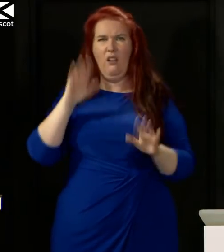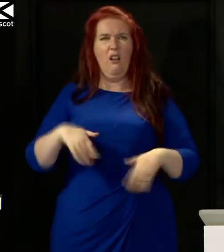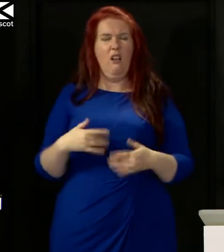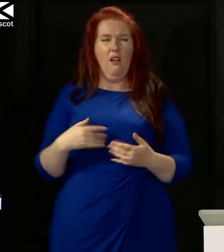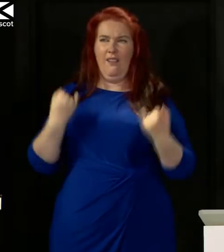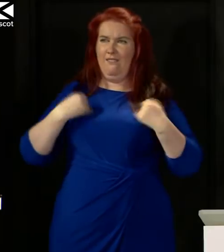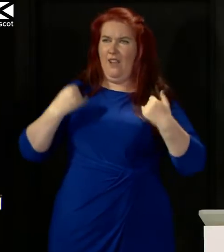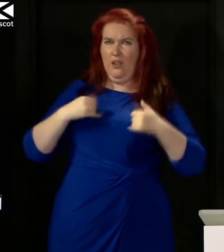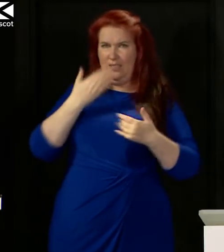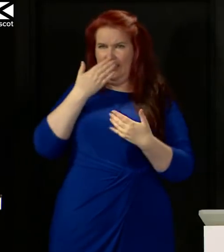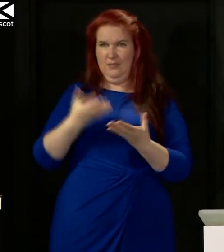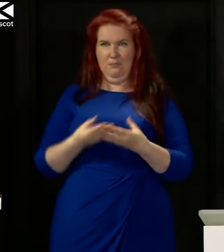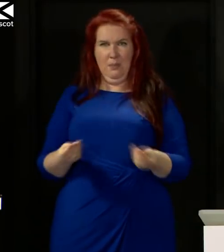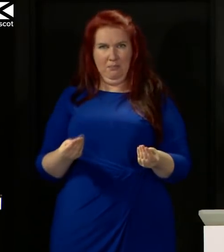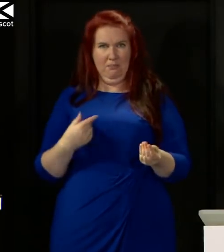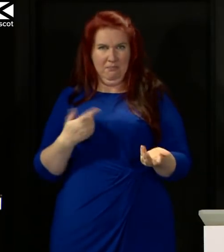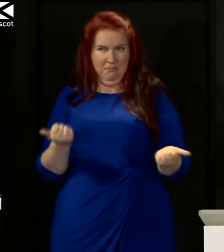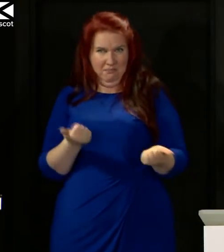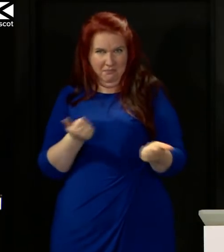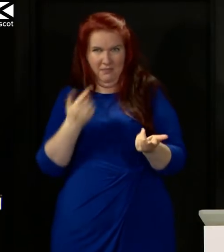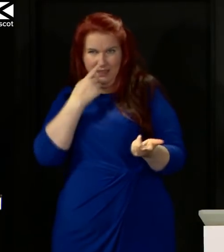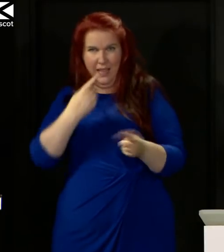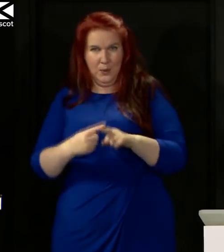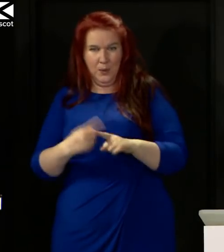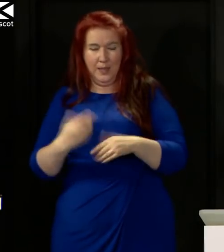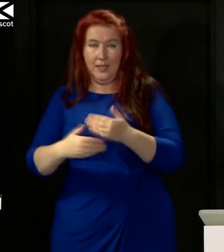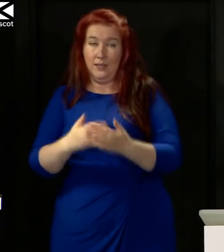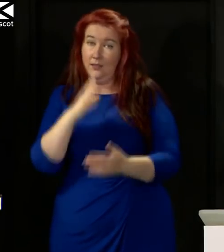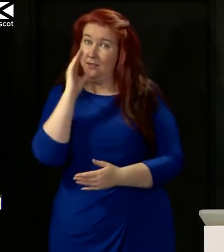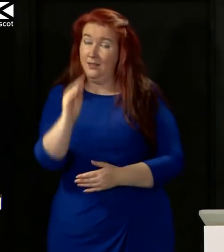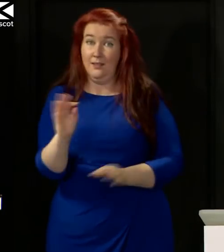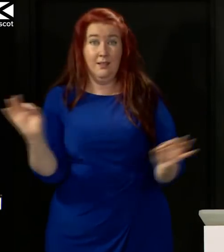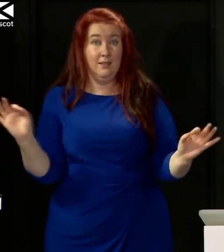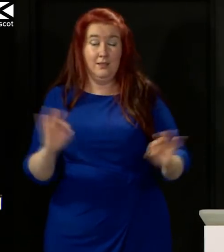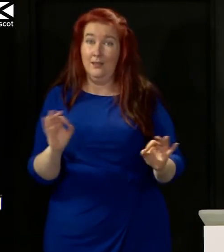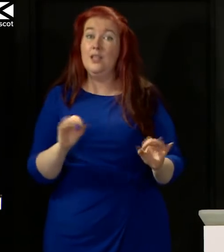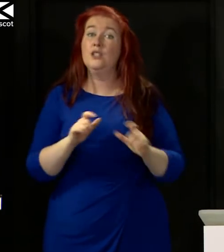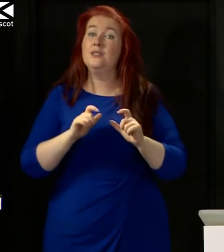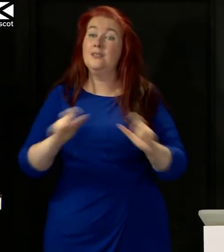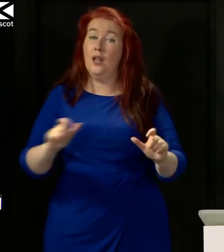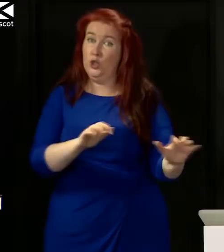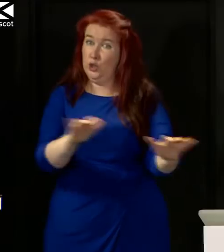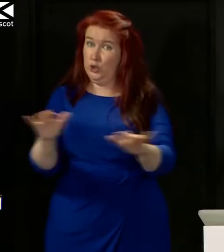we can afford to go more quickly. But the virus hasn't gone away. It has been suppressed